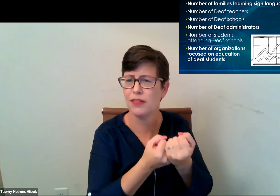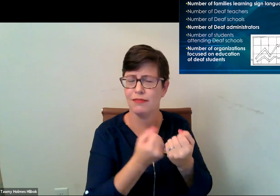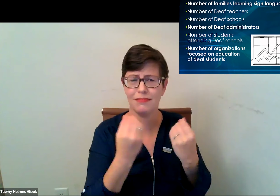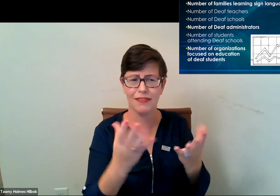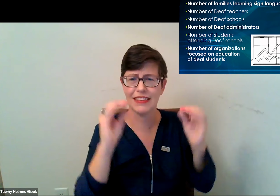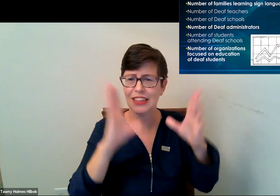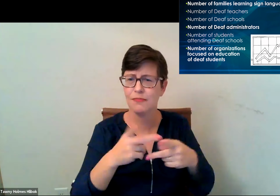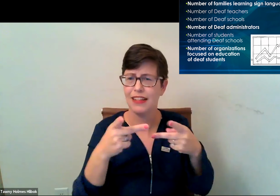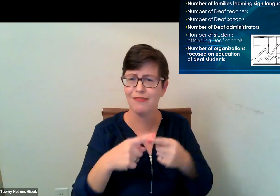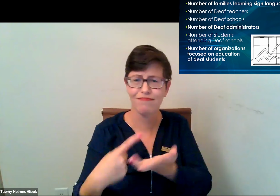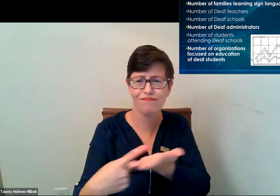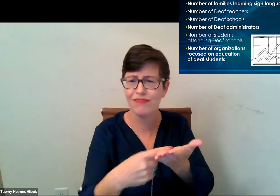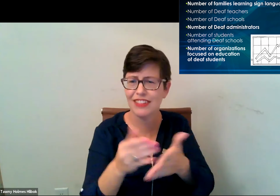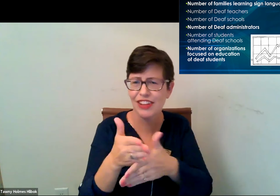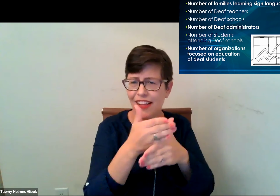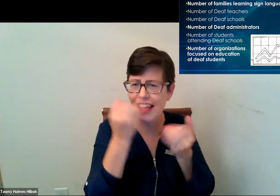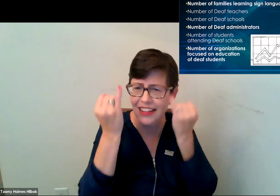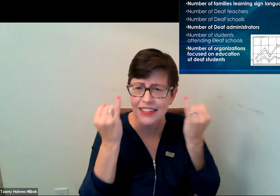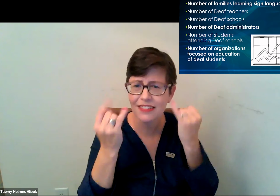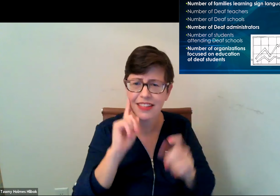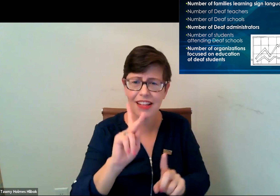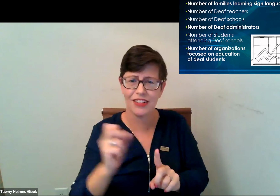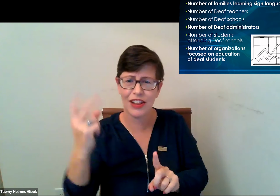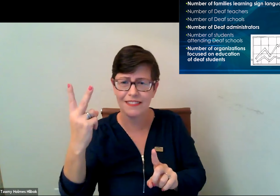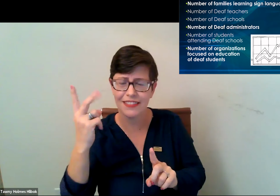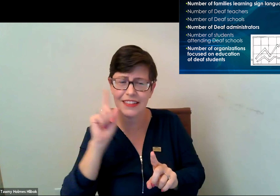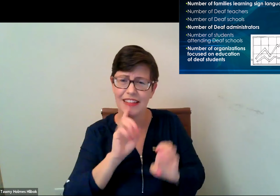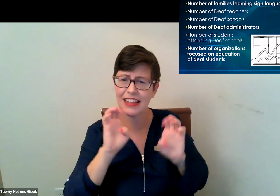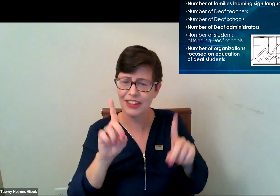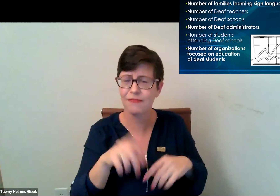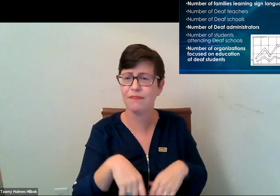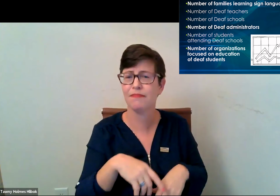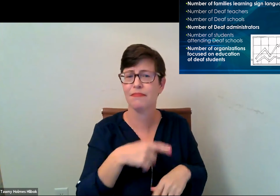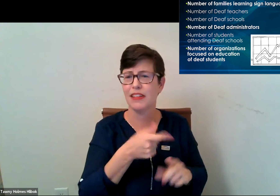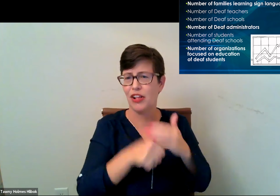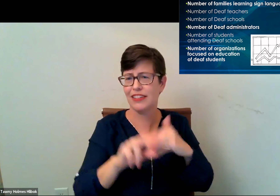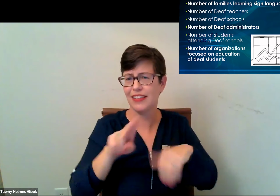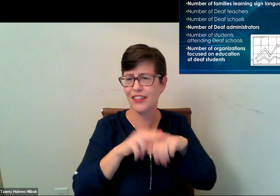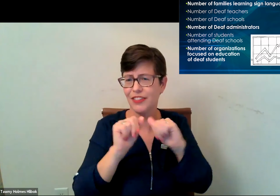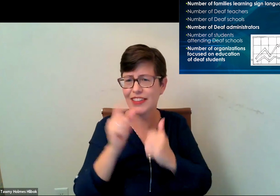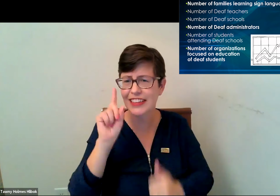focus on edge of the conferences and sharing ideas and brainstorming the education of K through 12